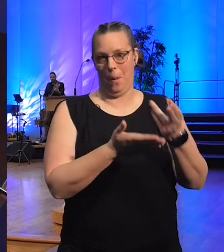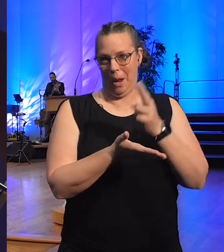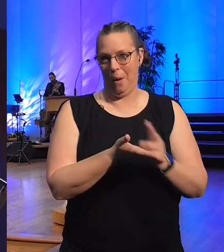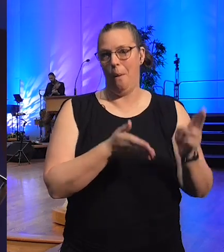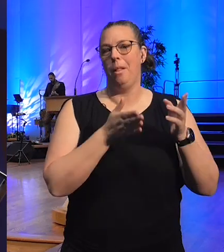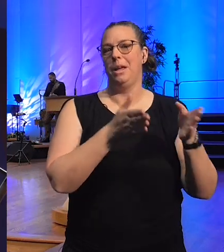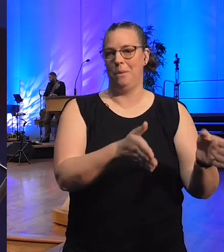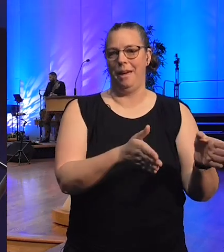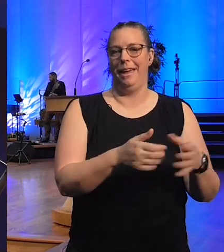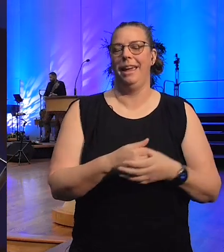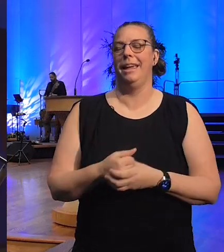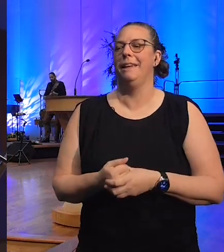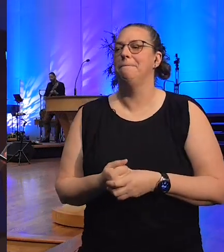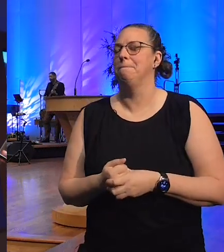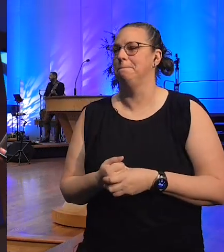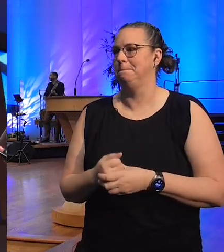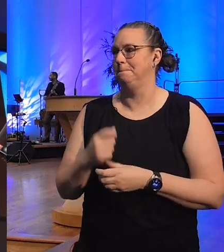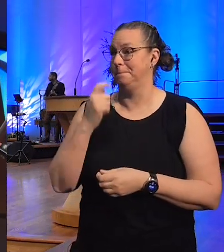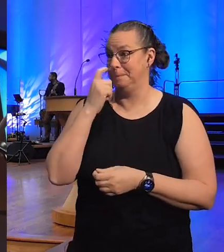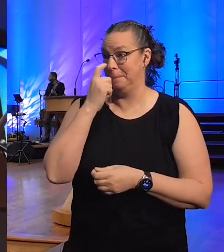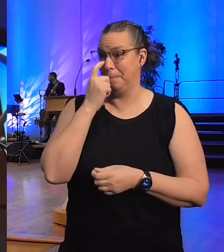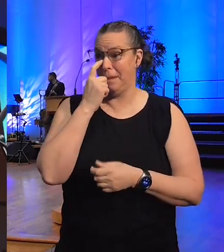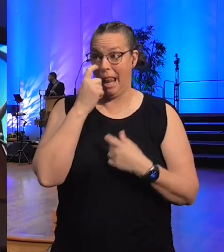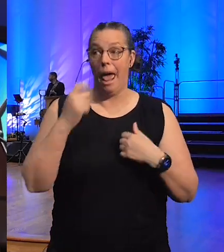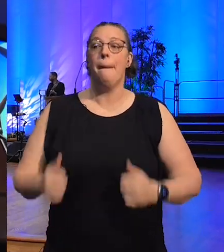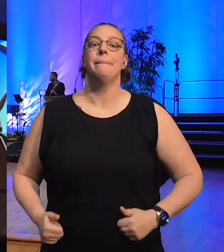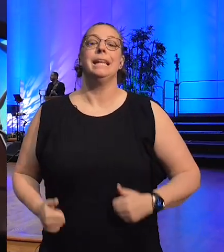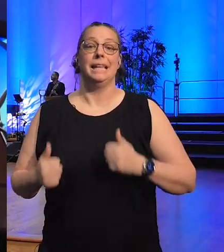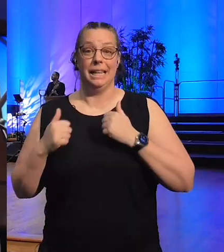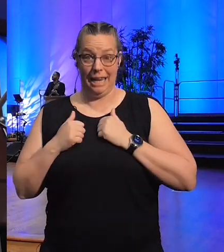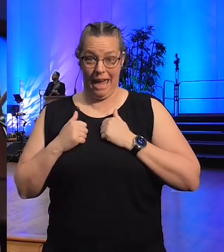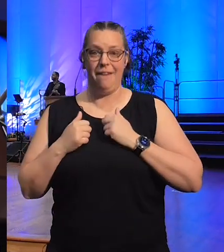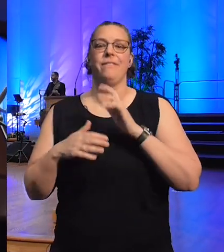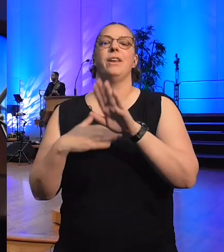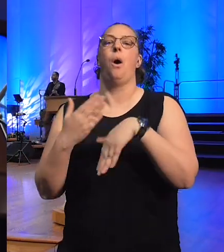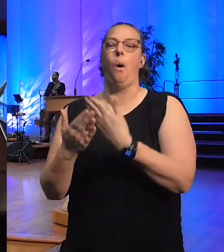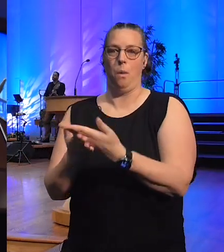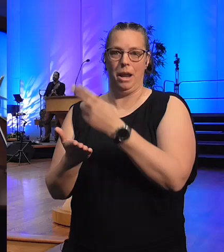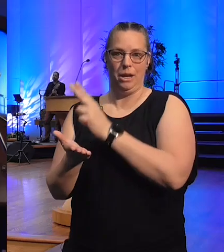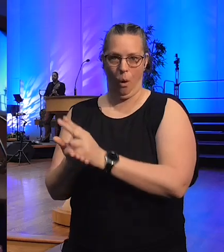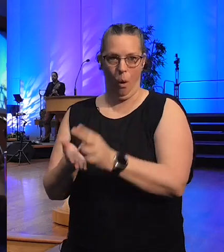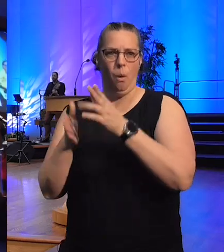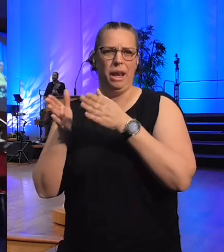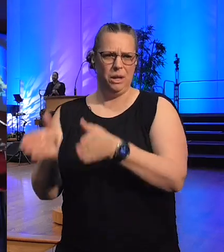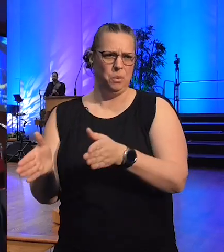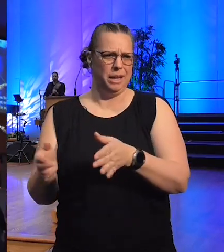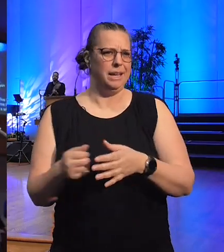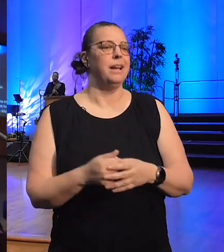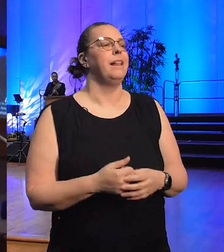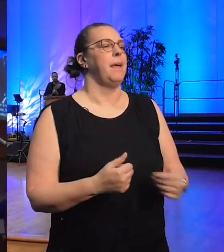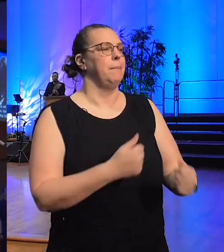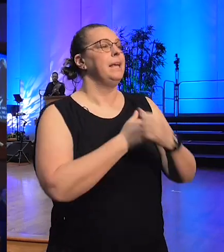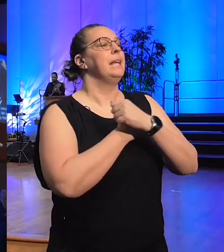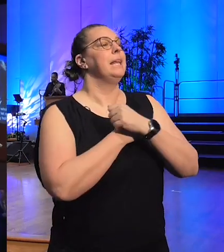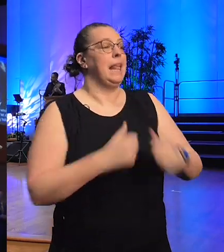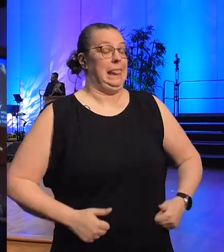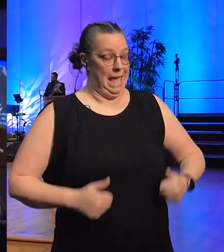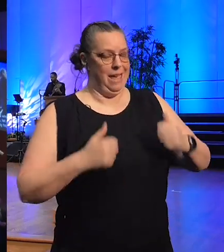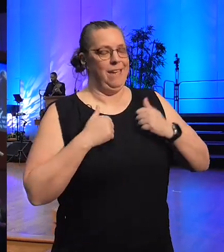a holy holy way oh let me live in a holy holy way let me live let me live